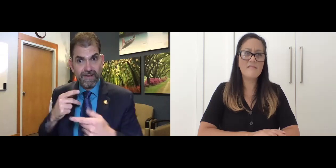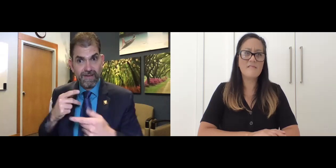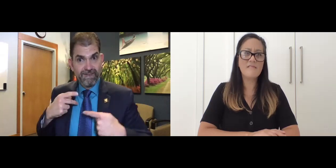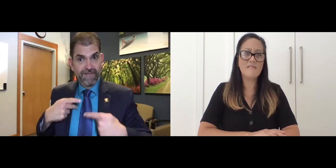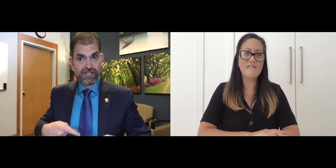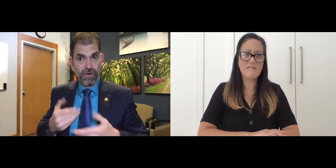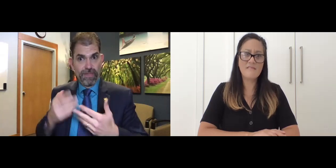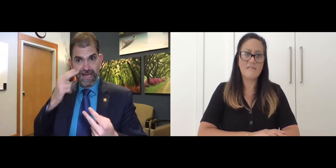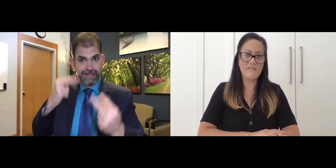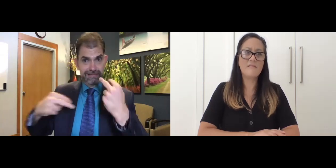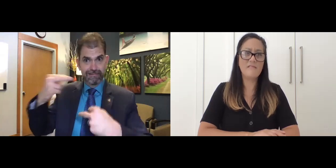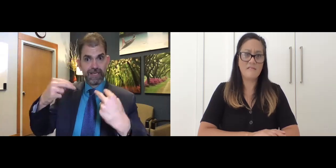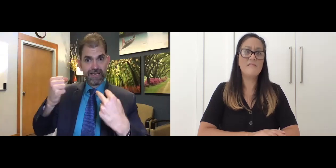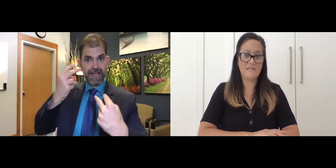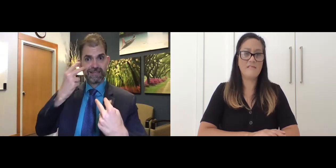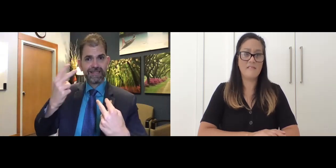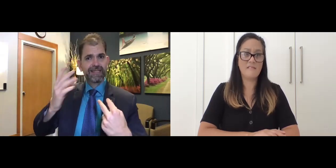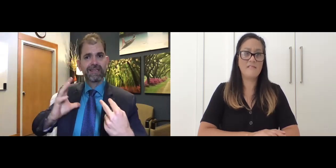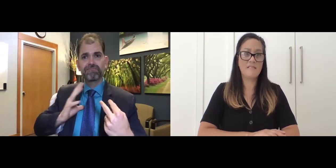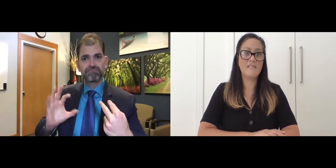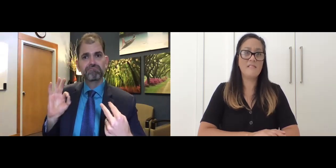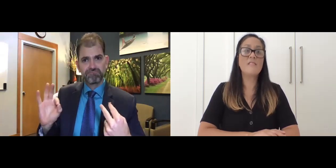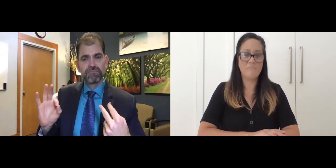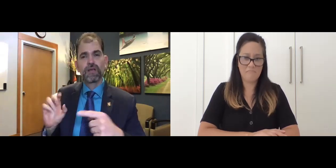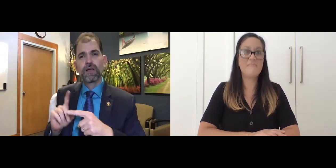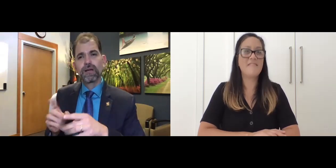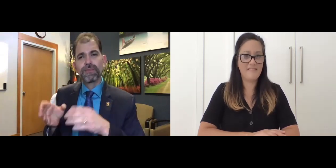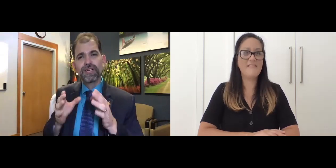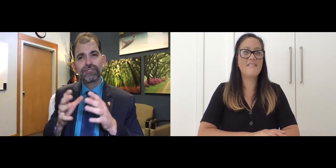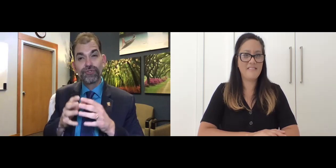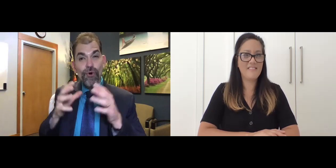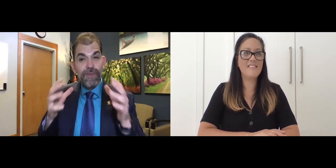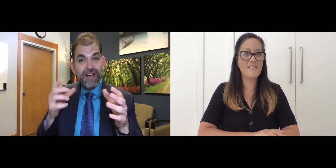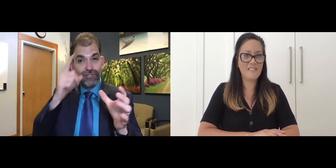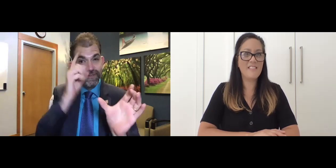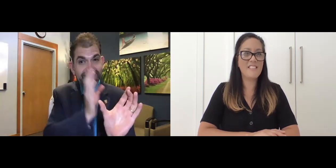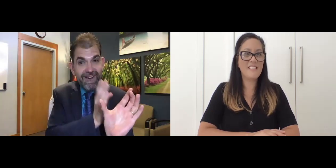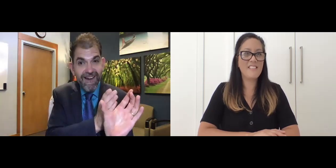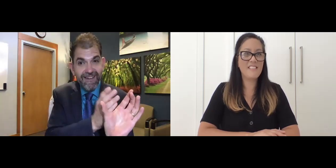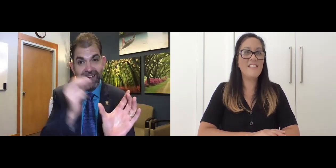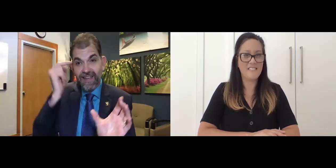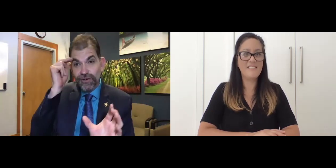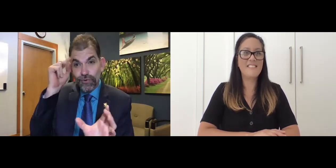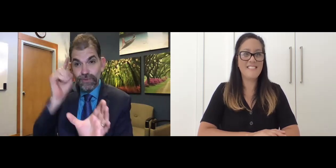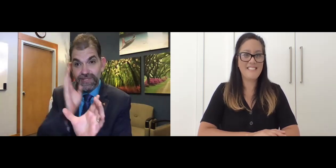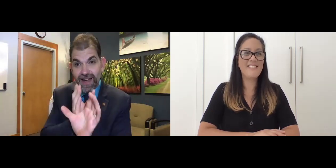you may have an interpreter there for your physical. That's no problem because it's a physical exam but when you get to